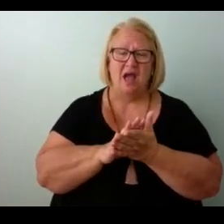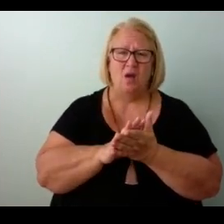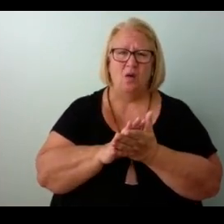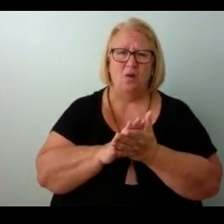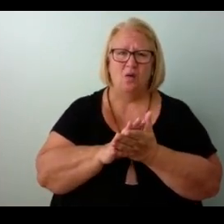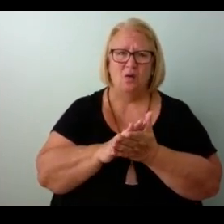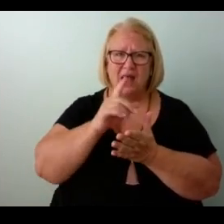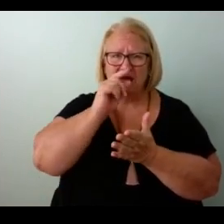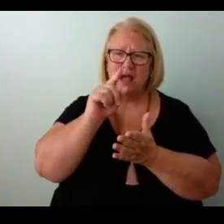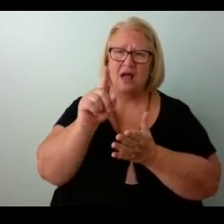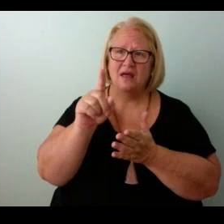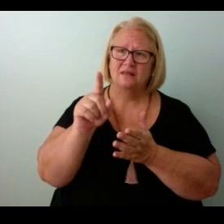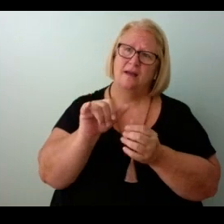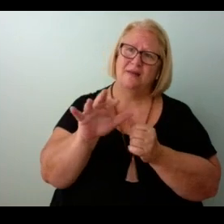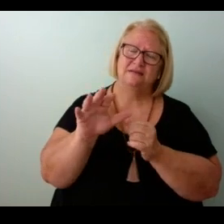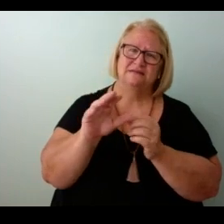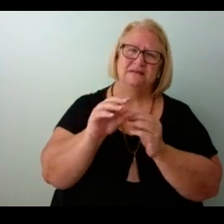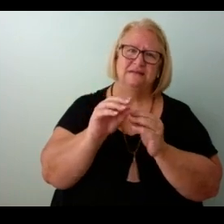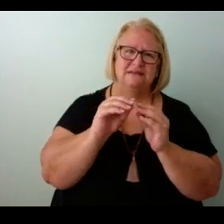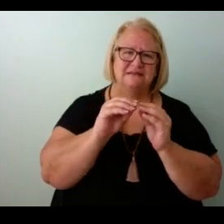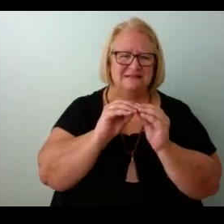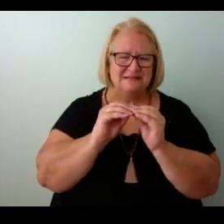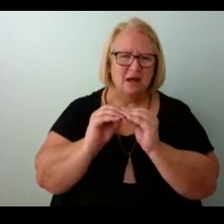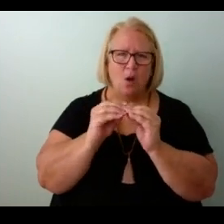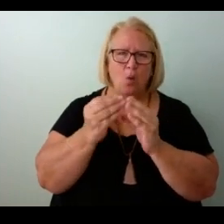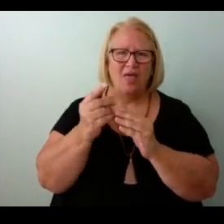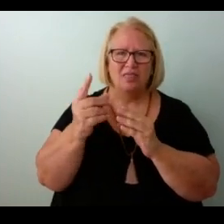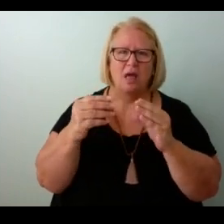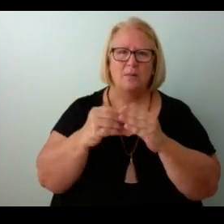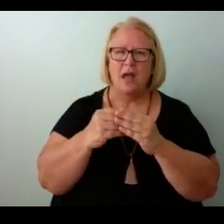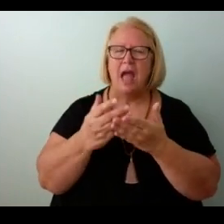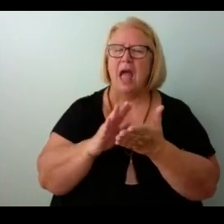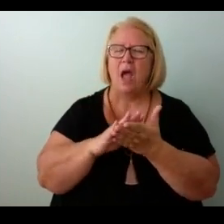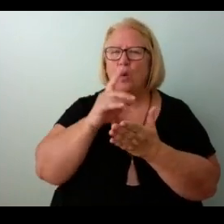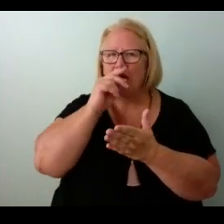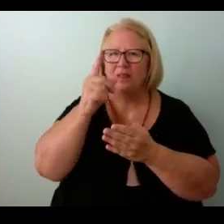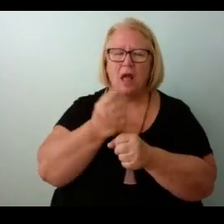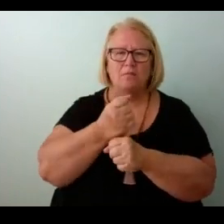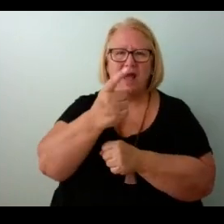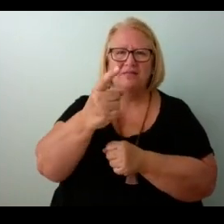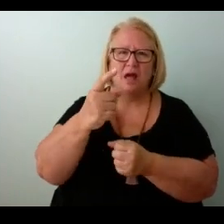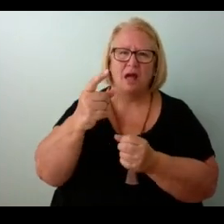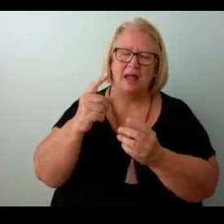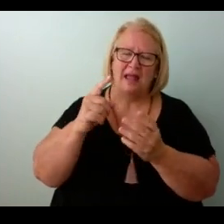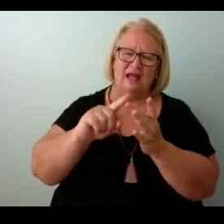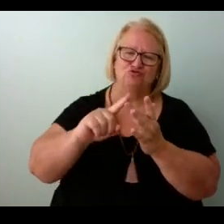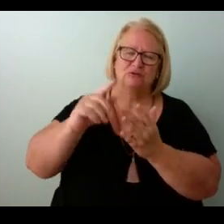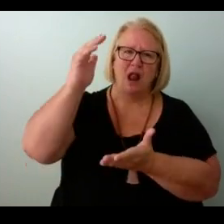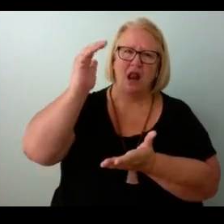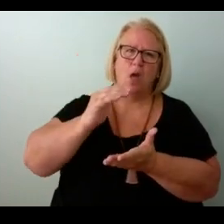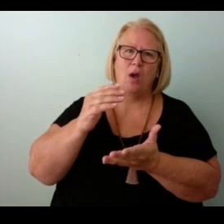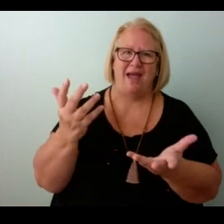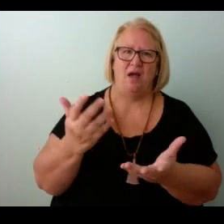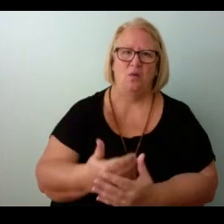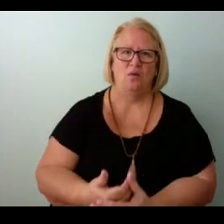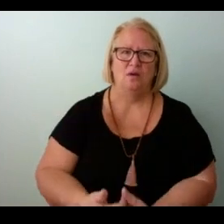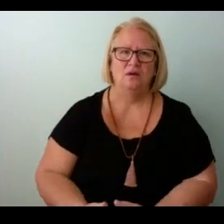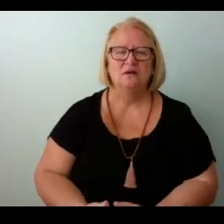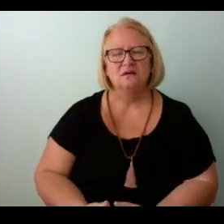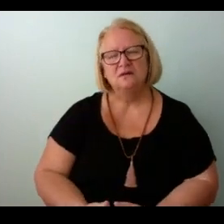go about negotiating a lower interest rate? There's a couple of difficult questions here.